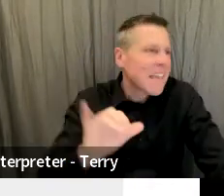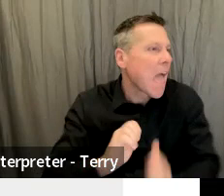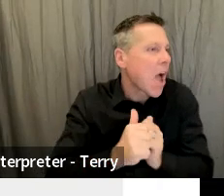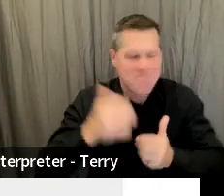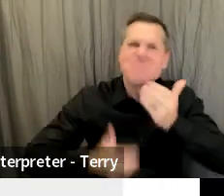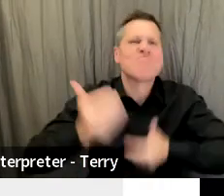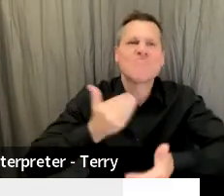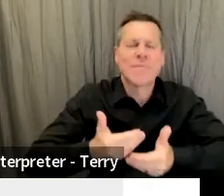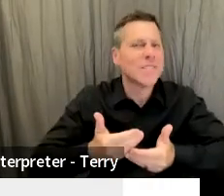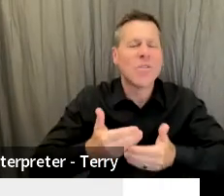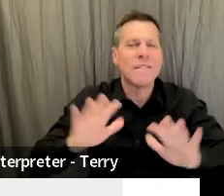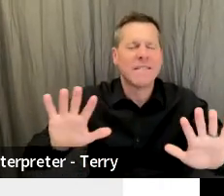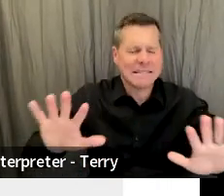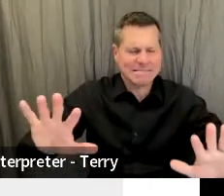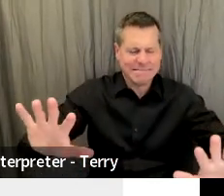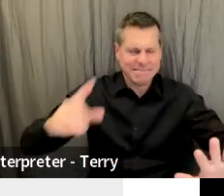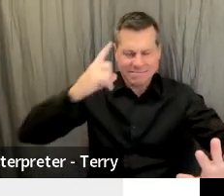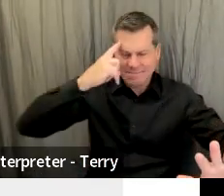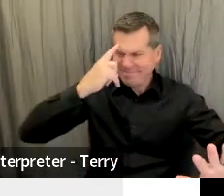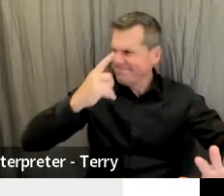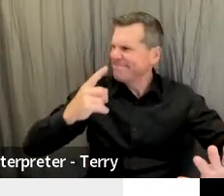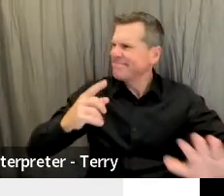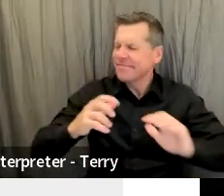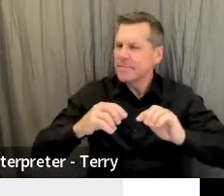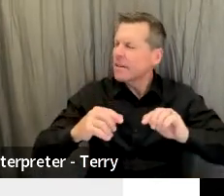we had a lot of materials you know, all five of this had a ton of materials.